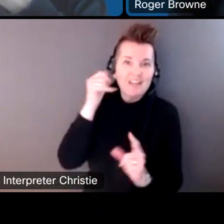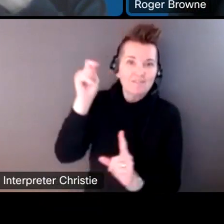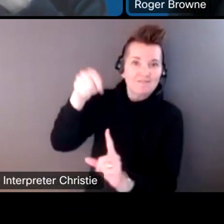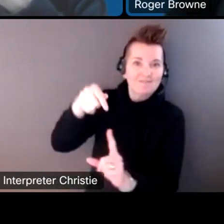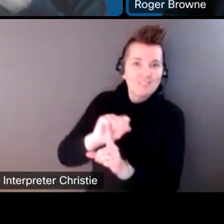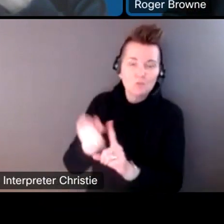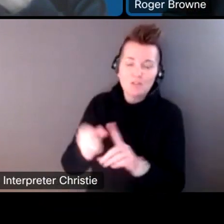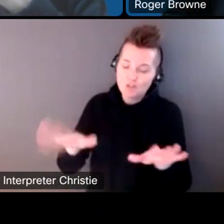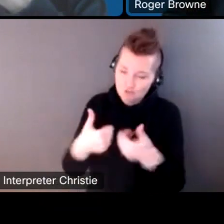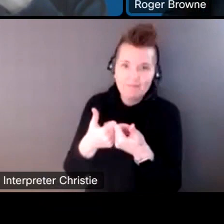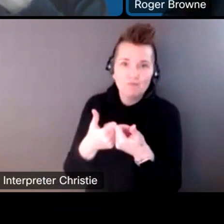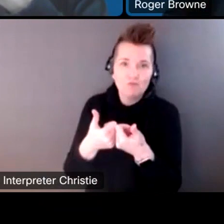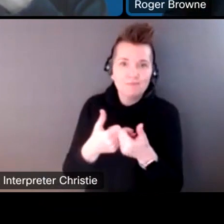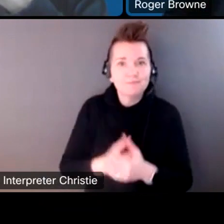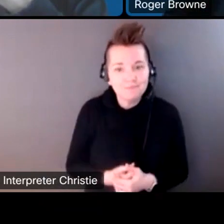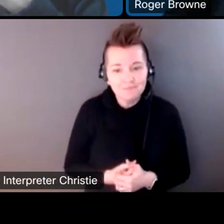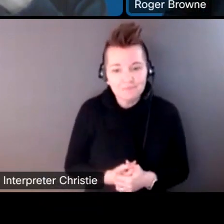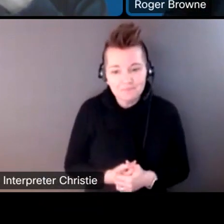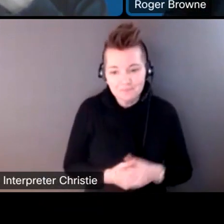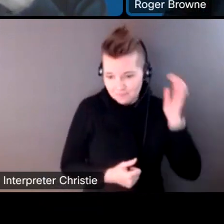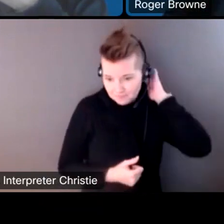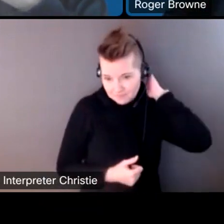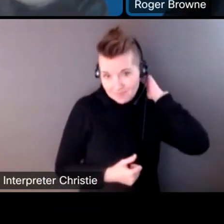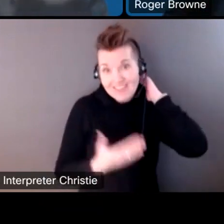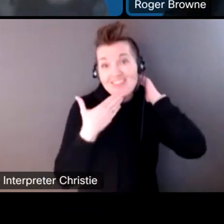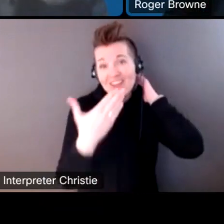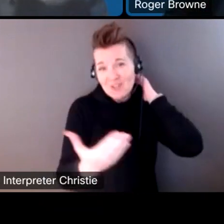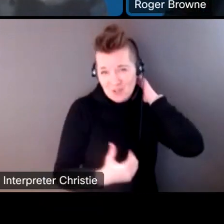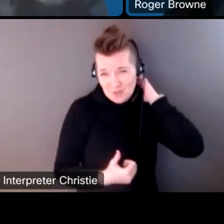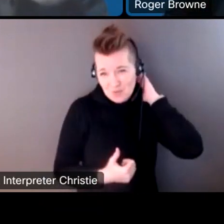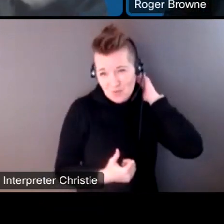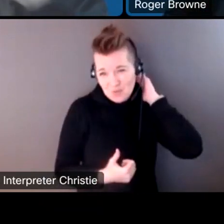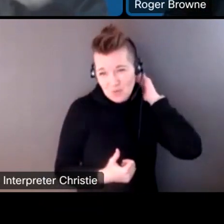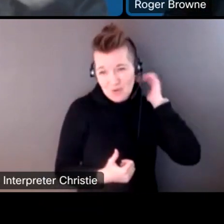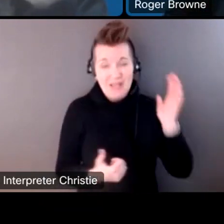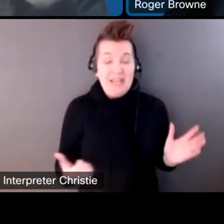Speaker: Thank you for answering my question and for what sounds like a very bold approach,